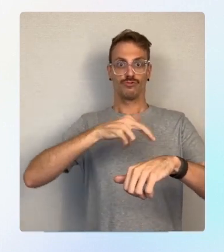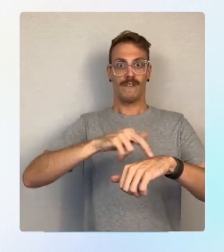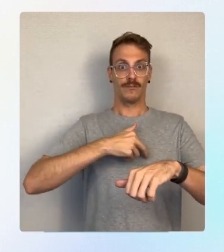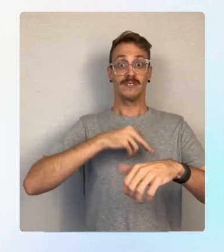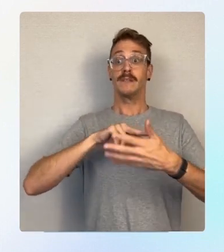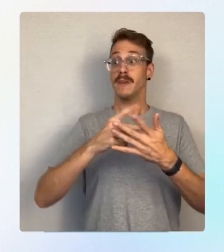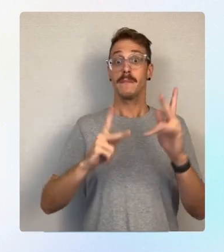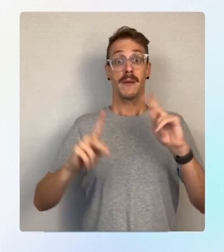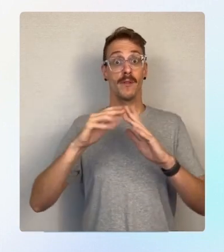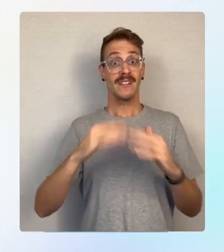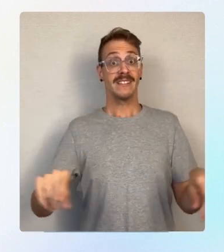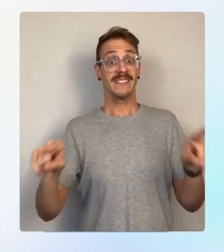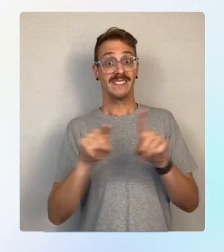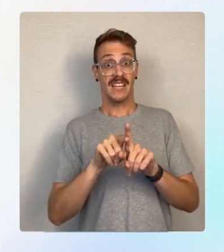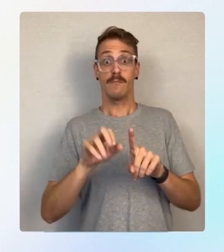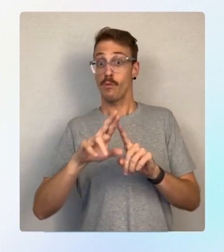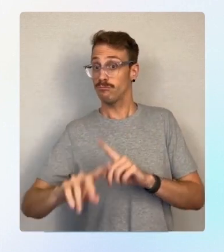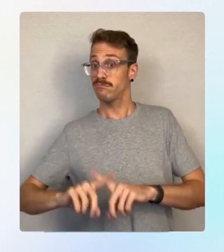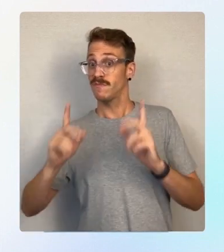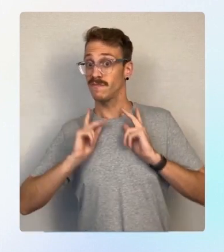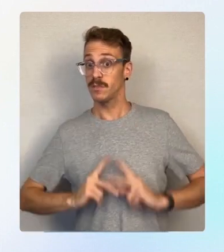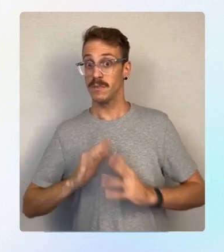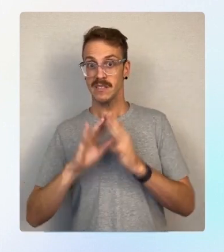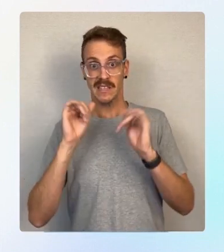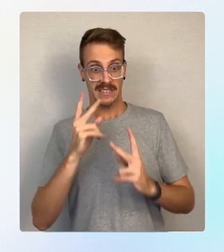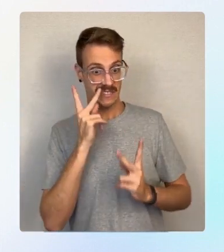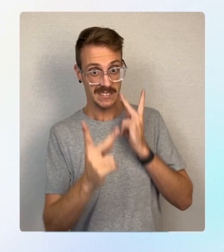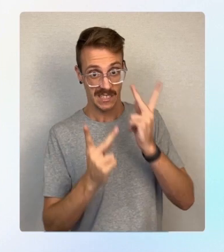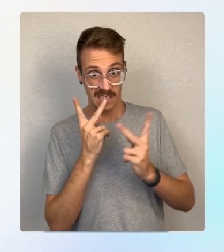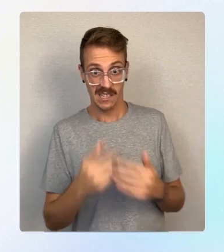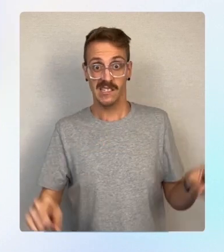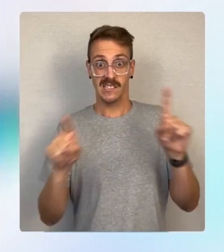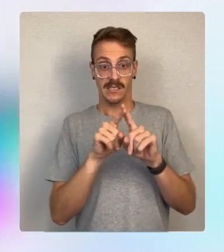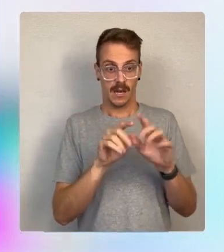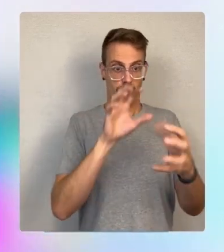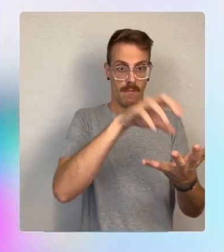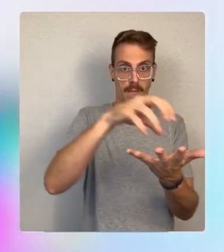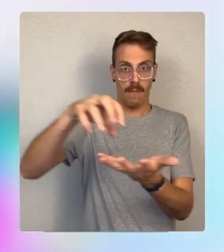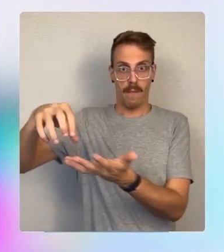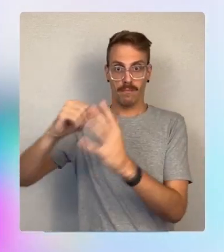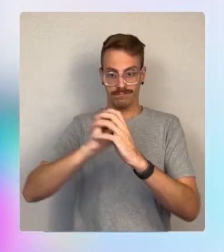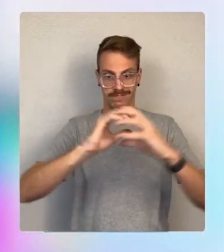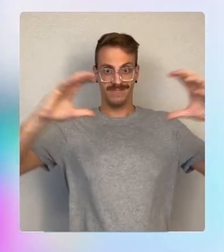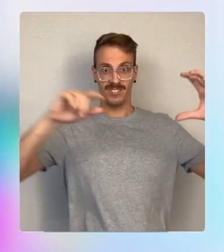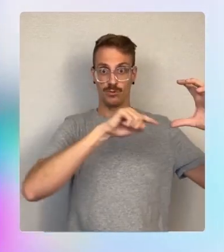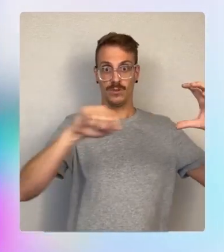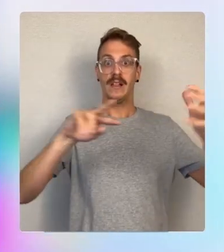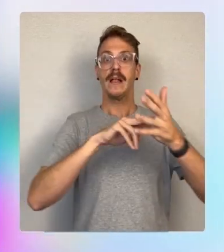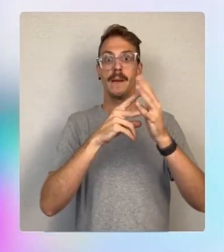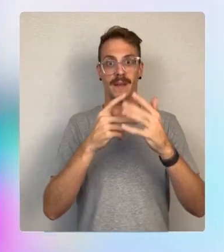and interact with the same virtual content, unlocking co-location. You can build co-located experiences